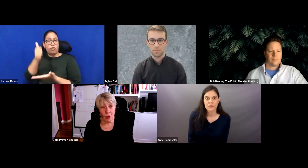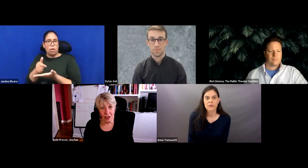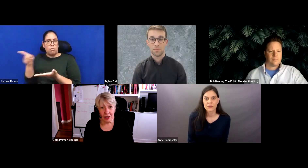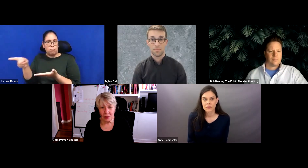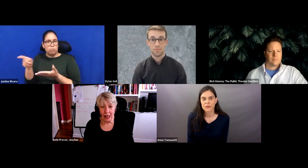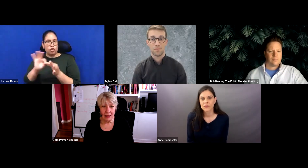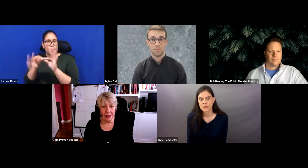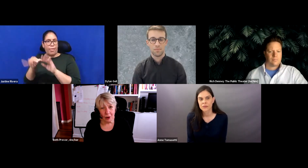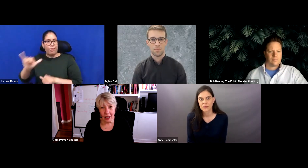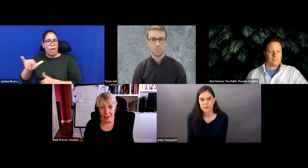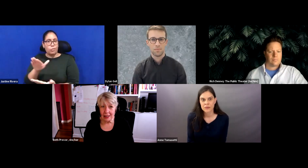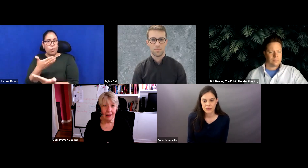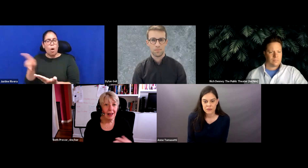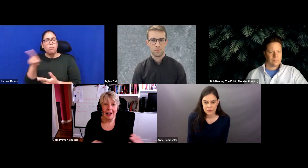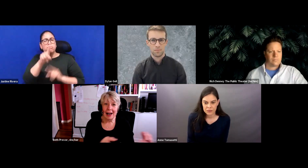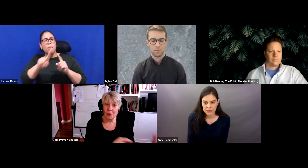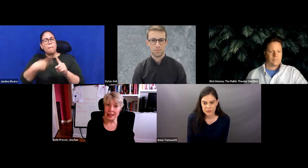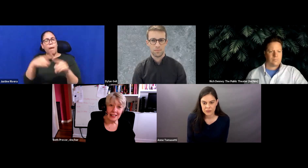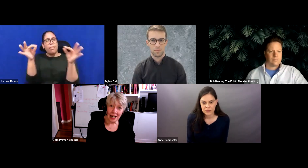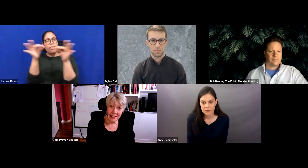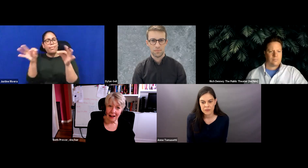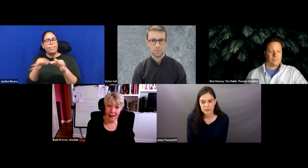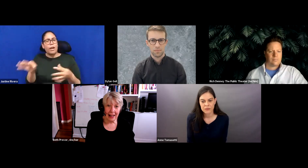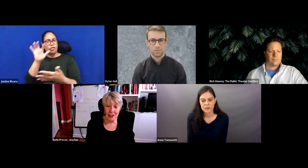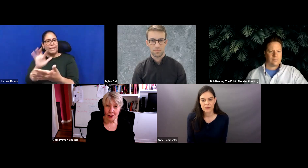were questions about the lyrics. And I went to Jessica and asked